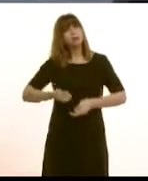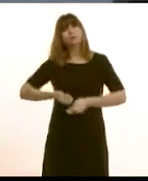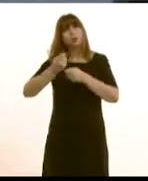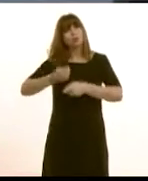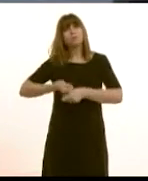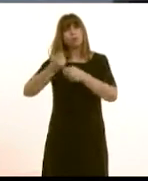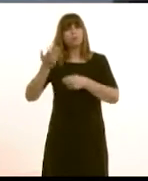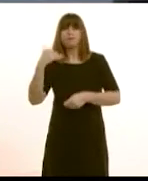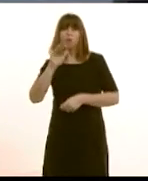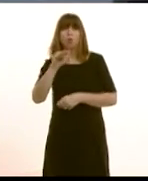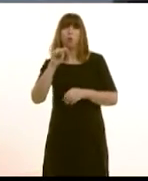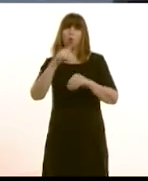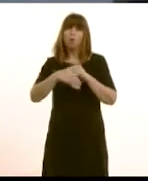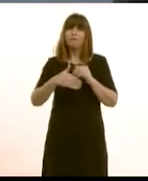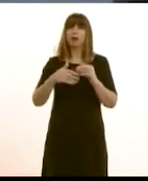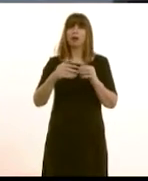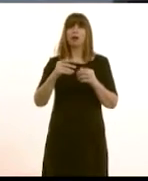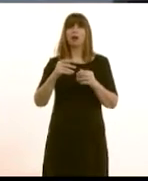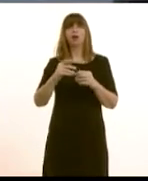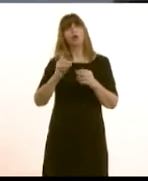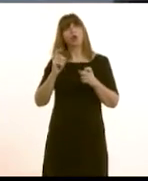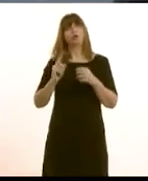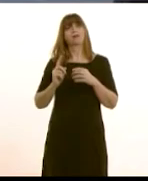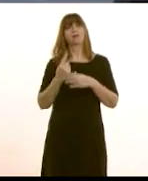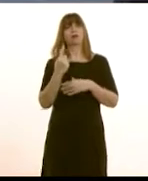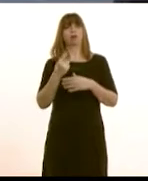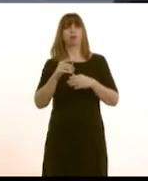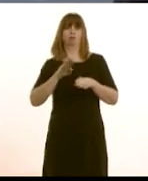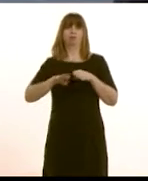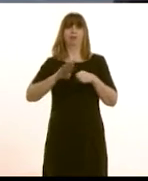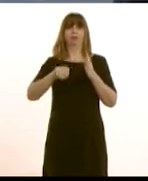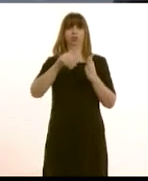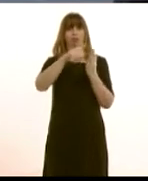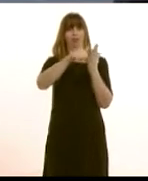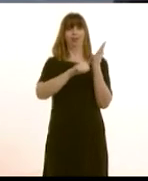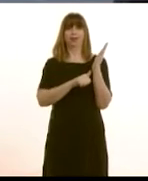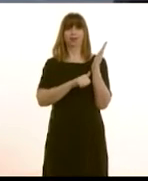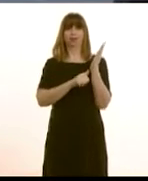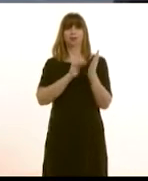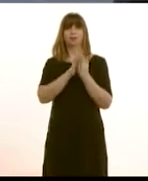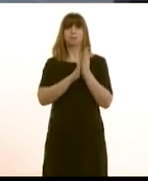around a single practitioners list that would cut down on the bureaucracy and thus allow